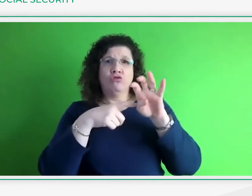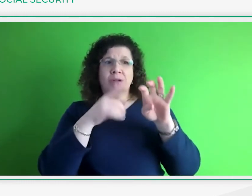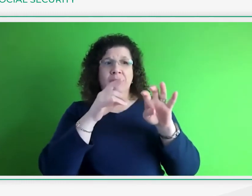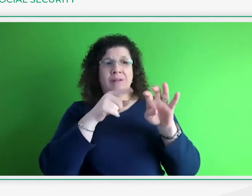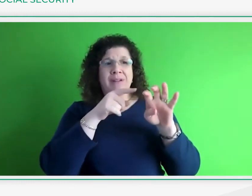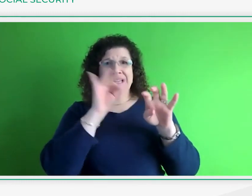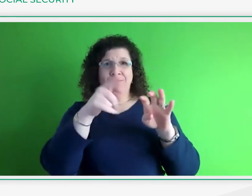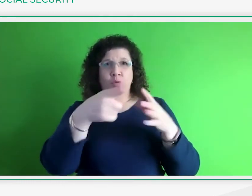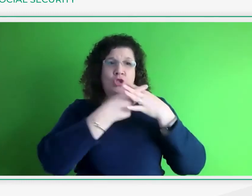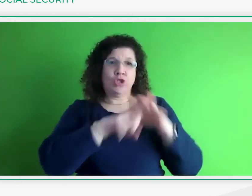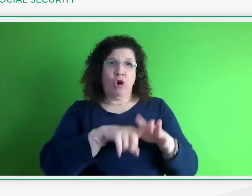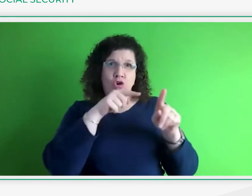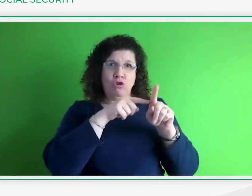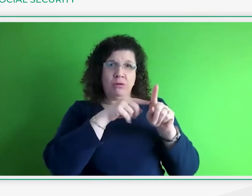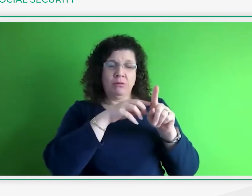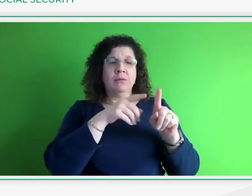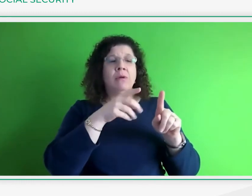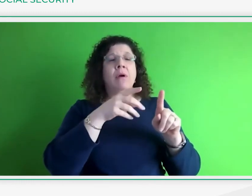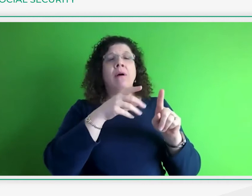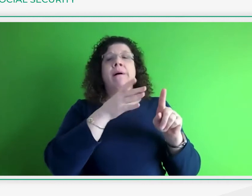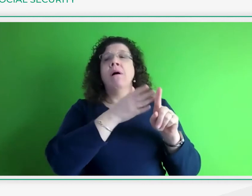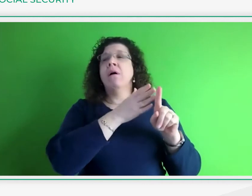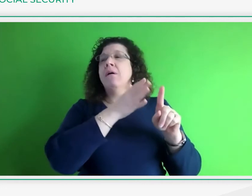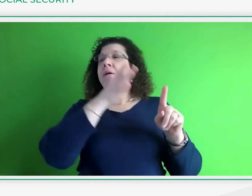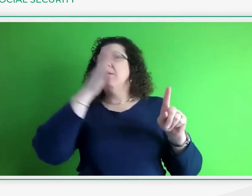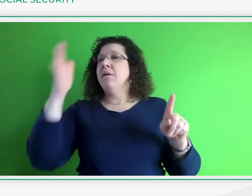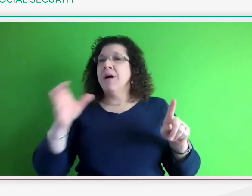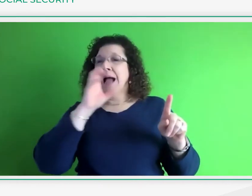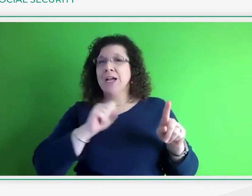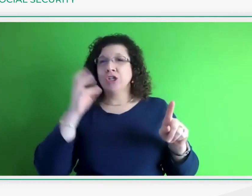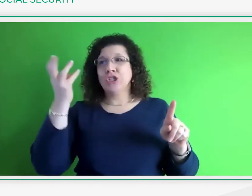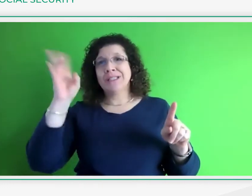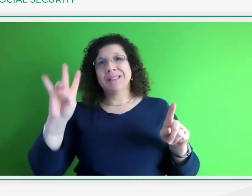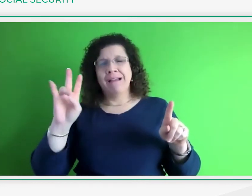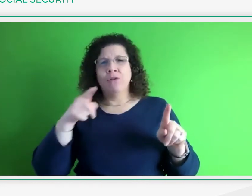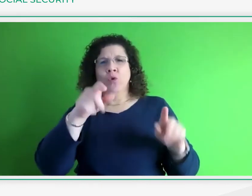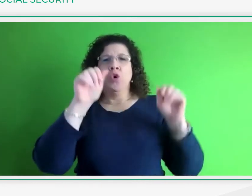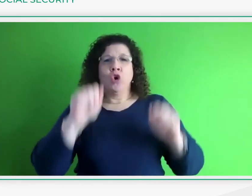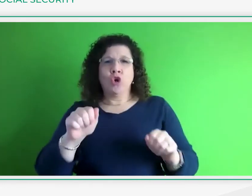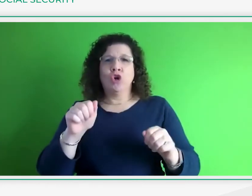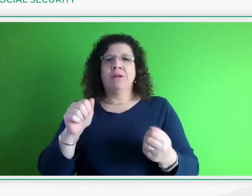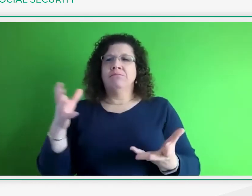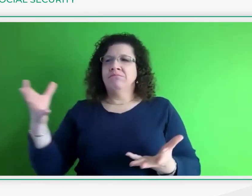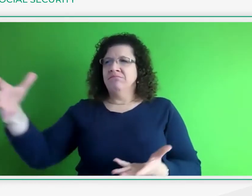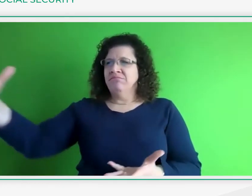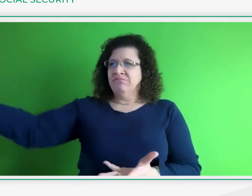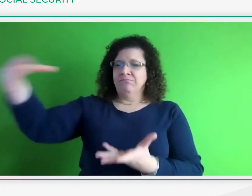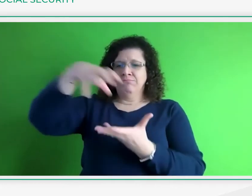But if you retire early, you start at the $1,400 a month at 62 versus you get to 67